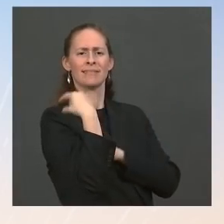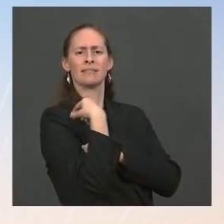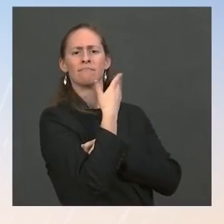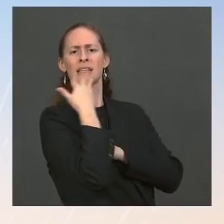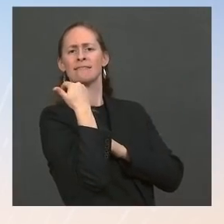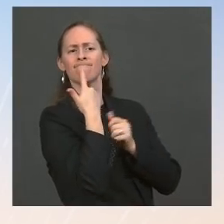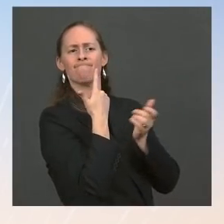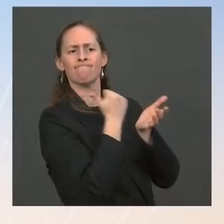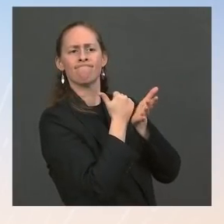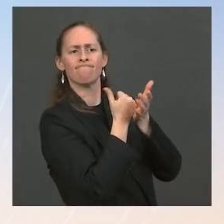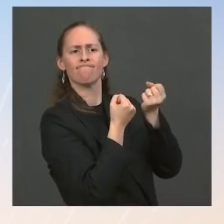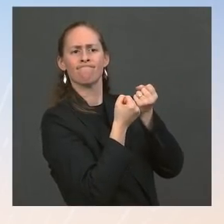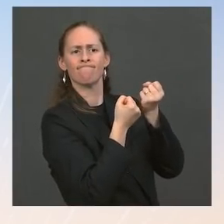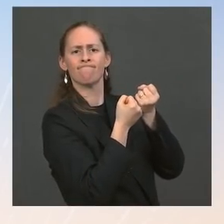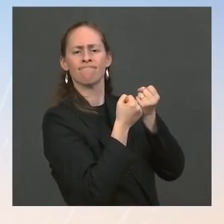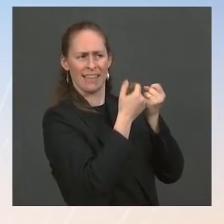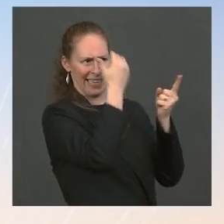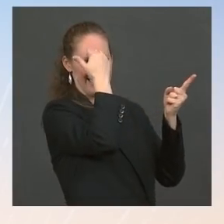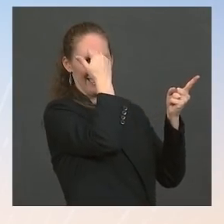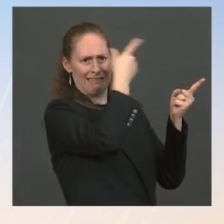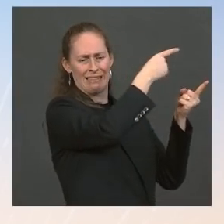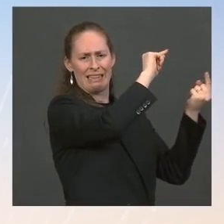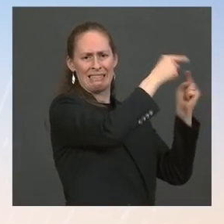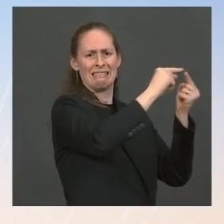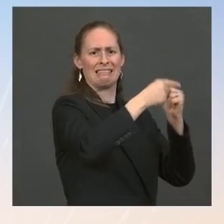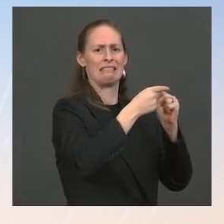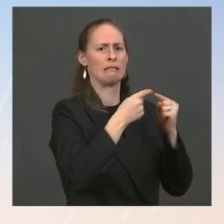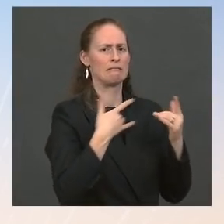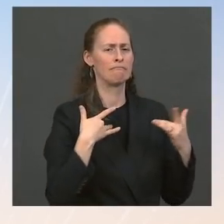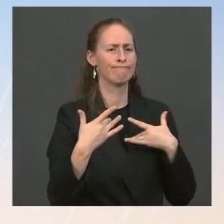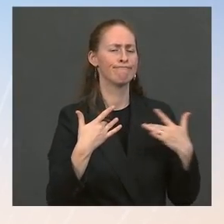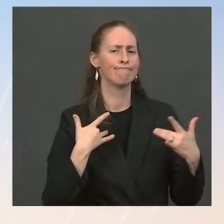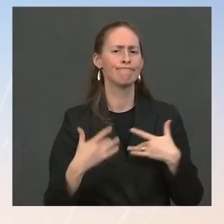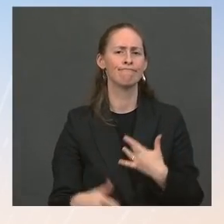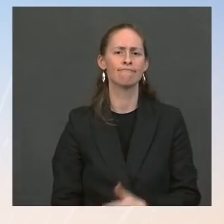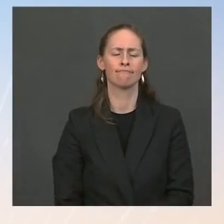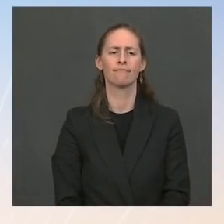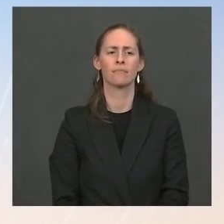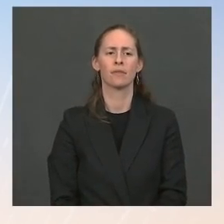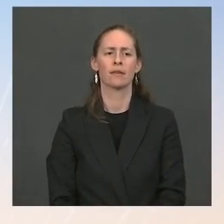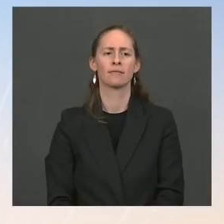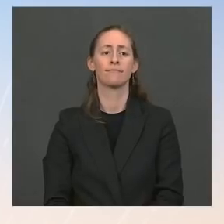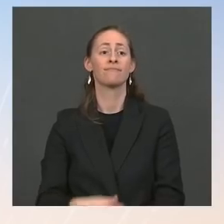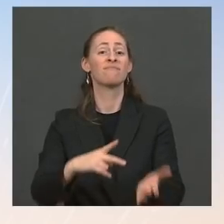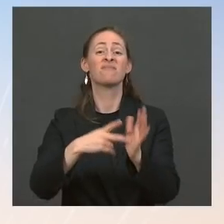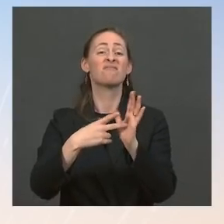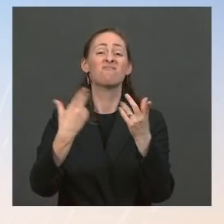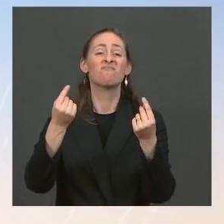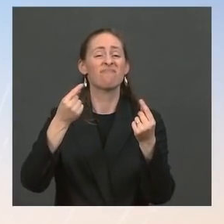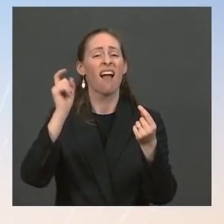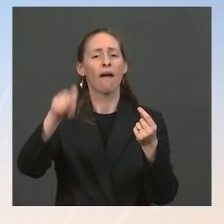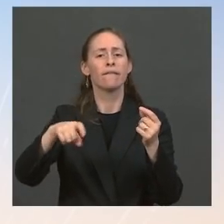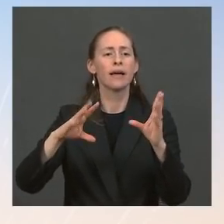and that includes preparing follow-up sanctions in close coordination with them. So, we are working to continue coordination with them